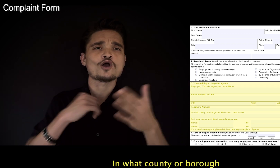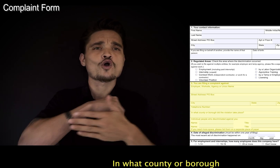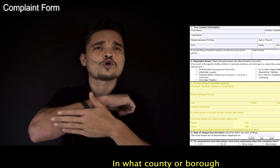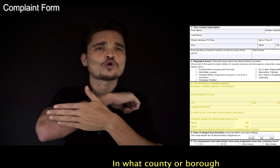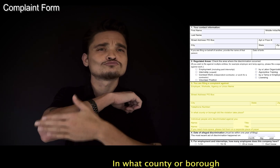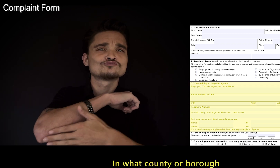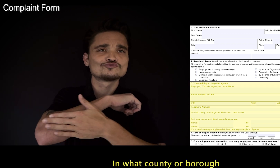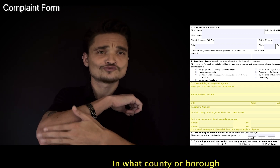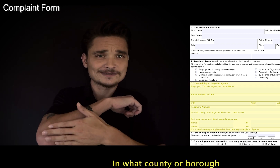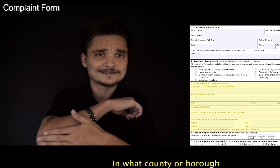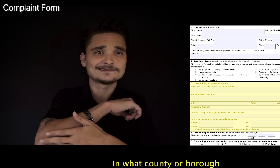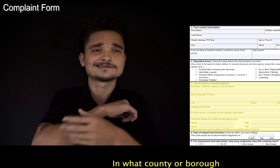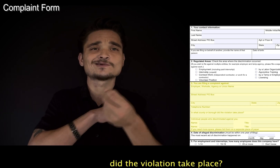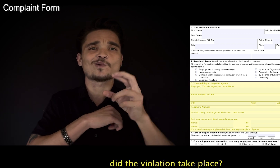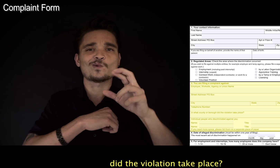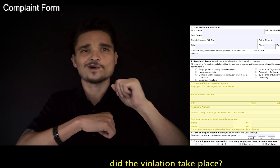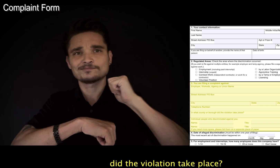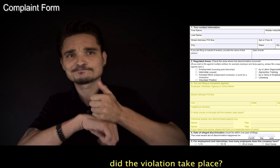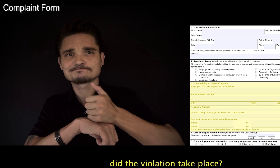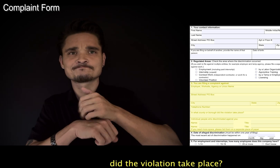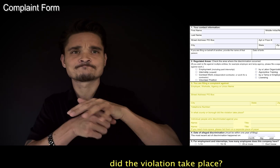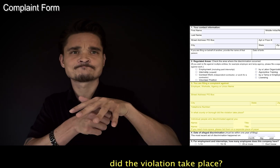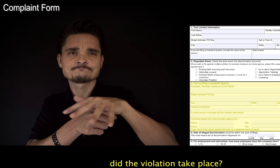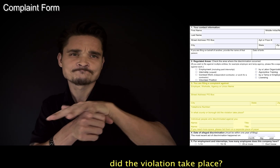In what county or borough did the violation take place?